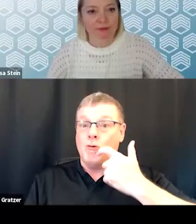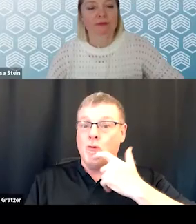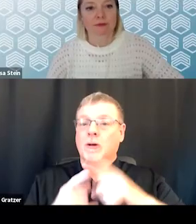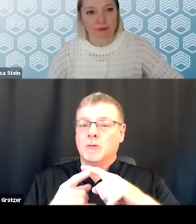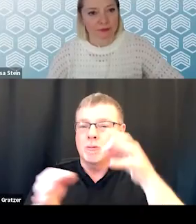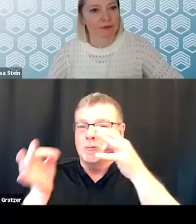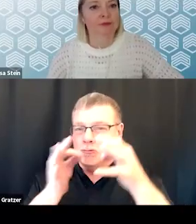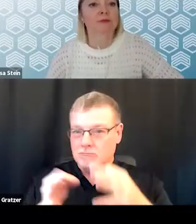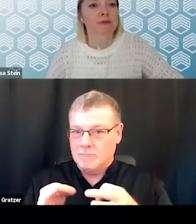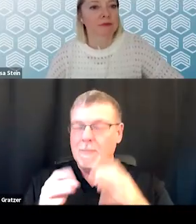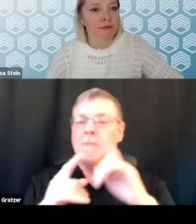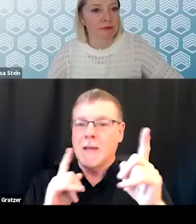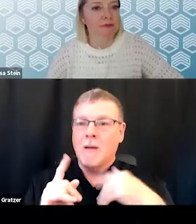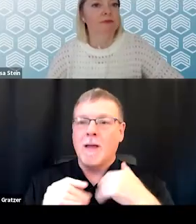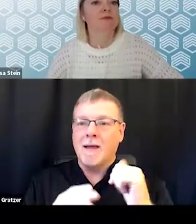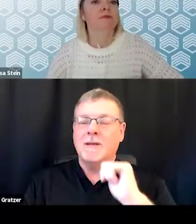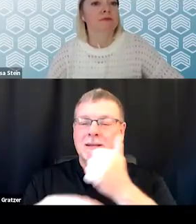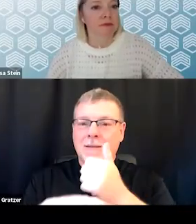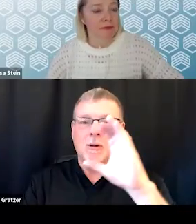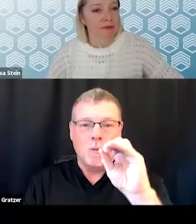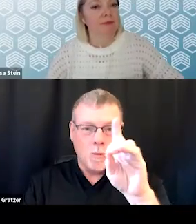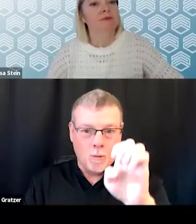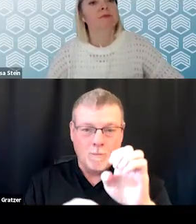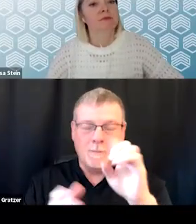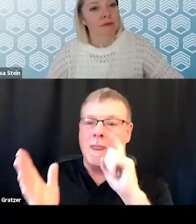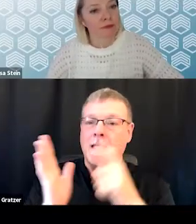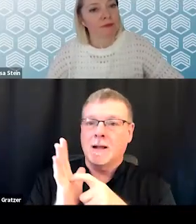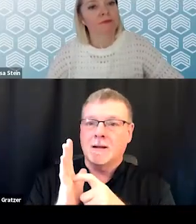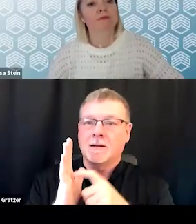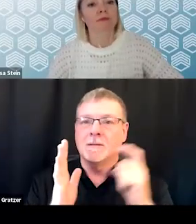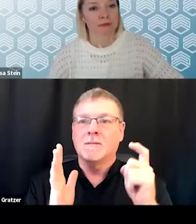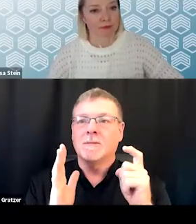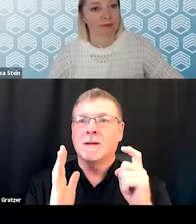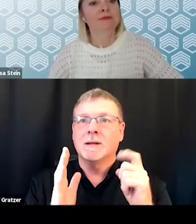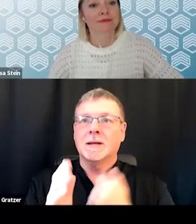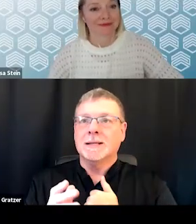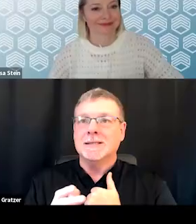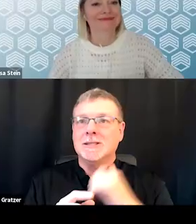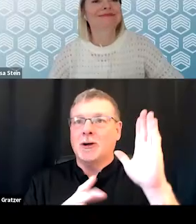But we do have a set of nature codes that we've identified. Sorry, I'm getting an Amber alert.